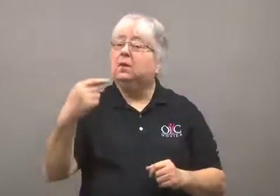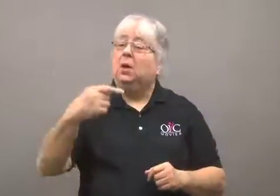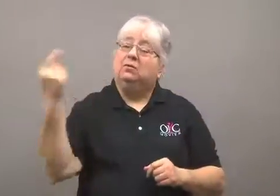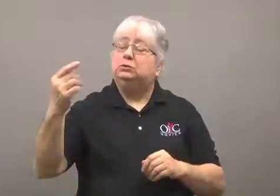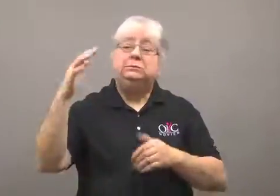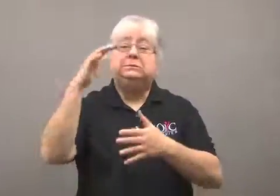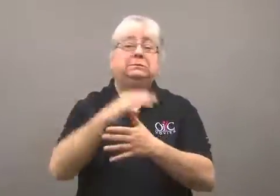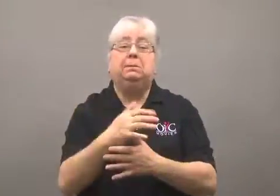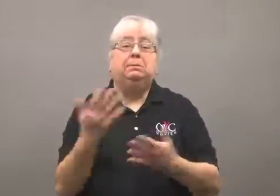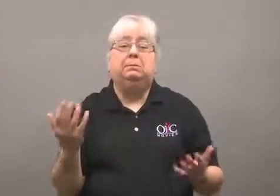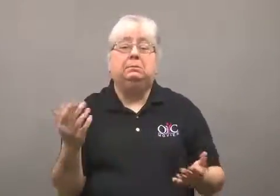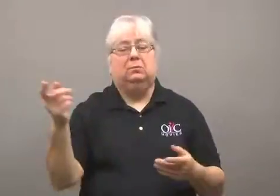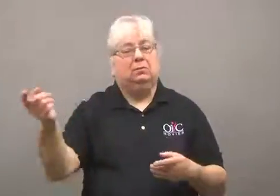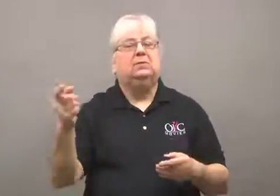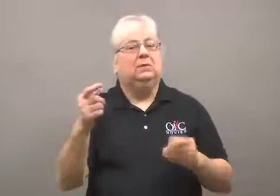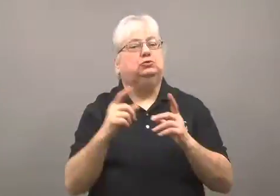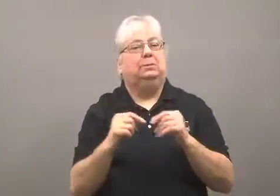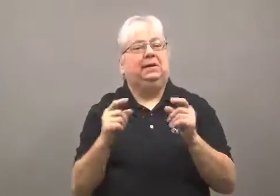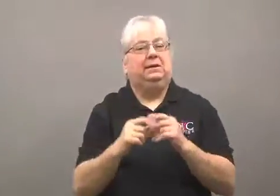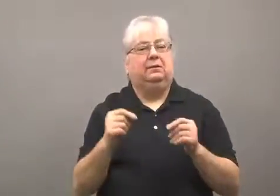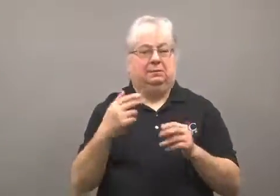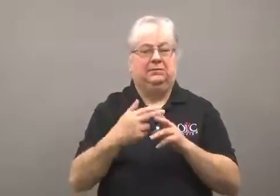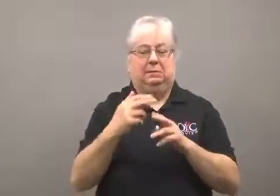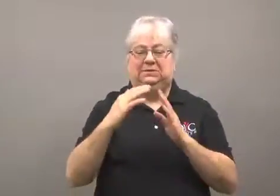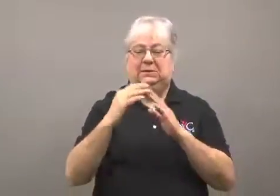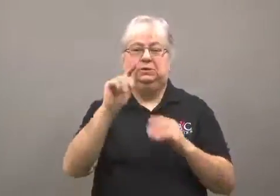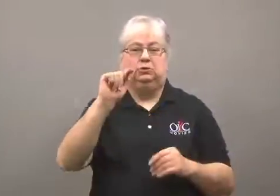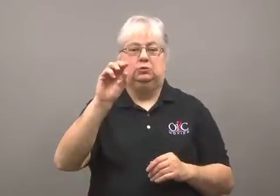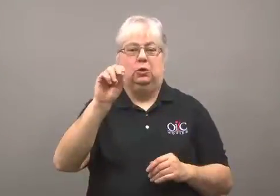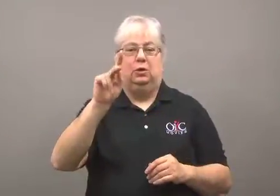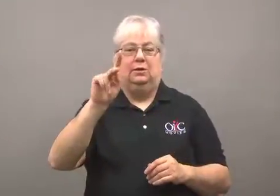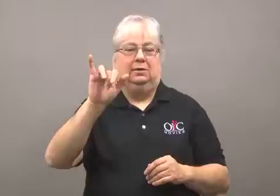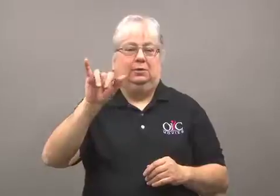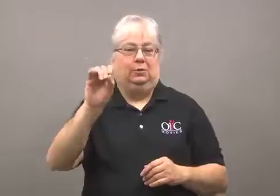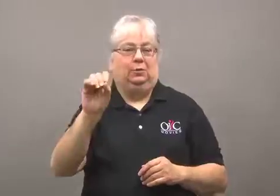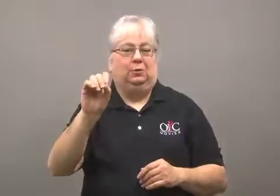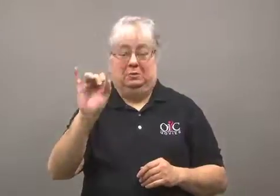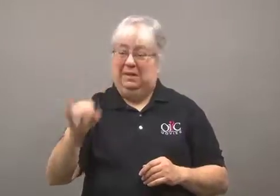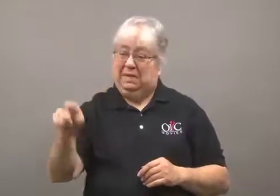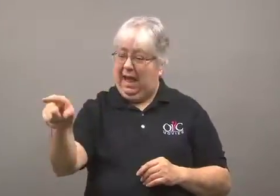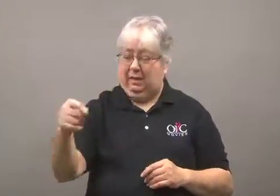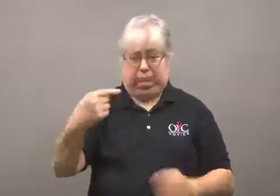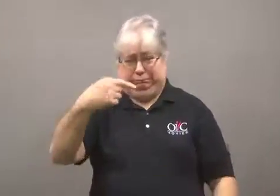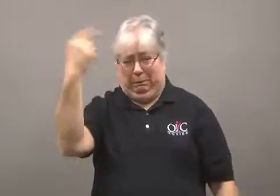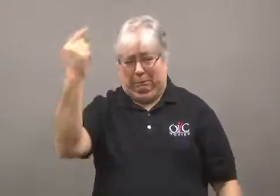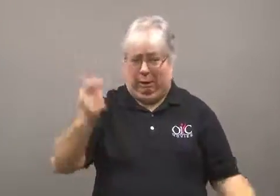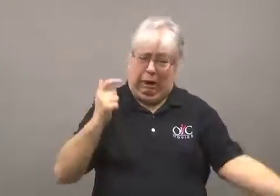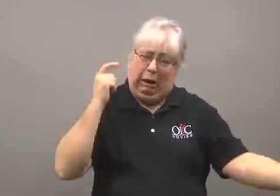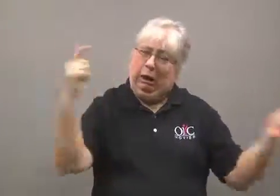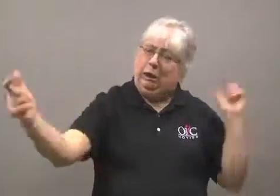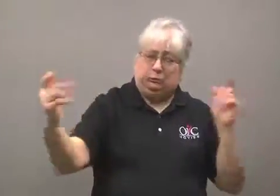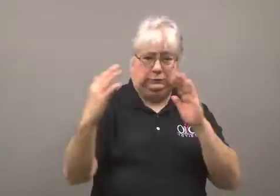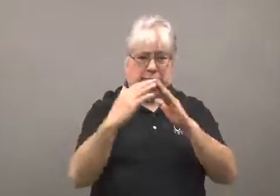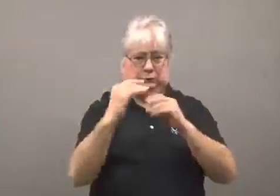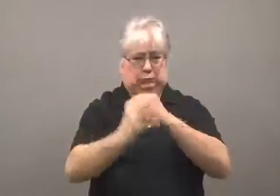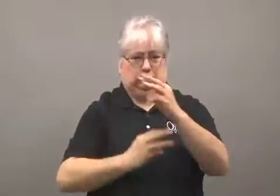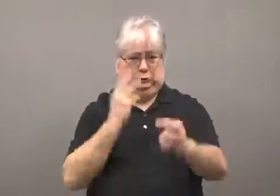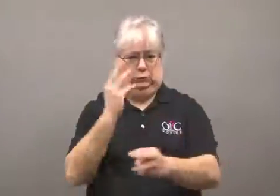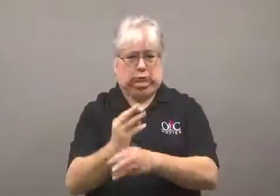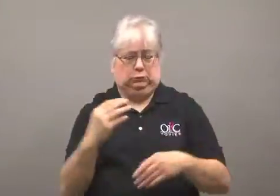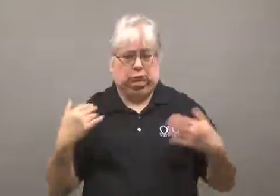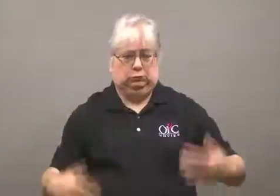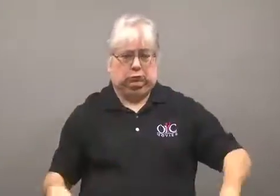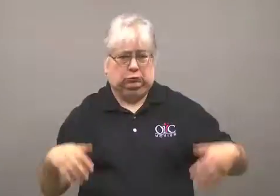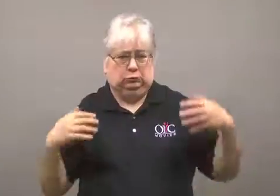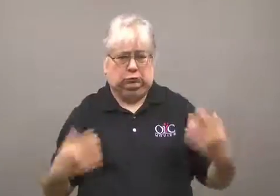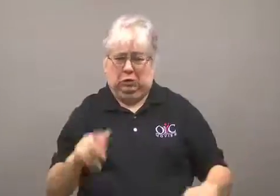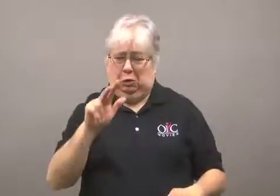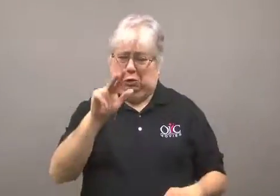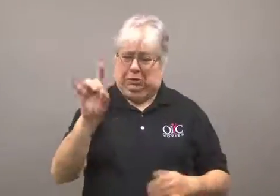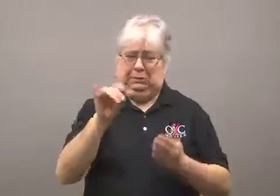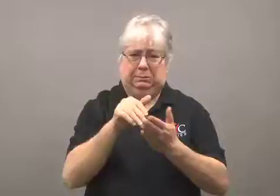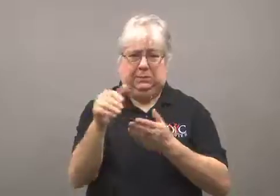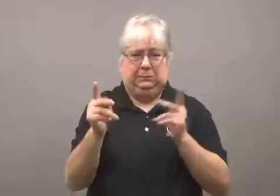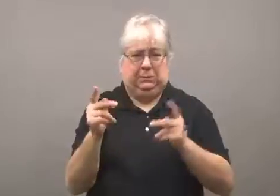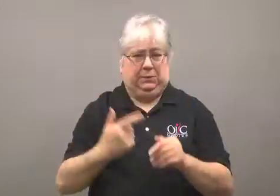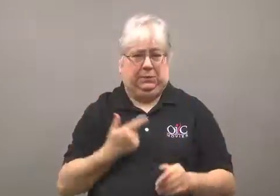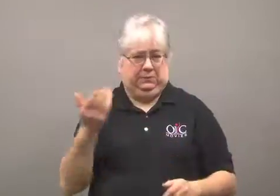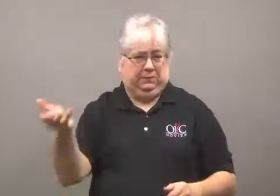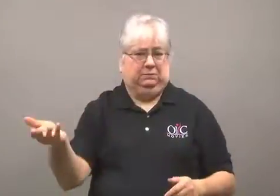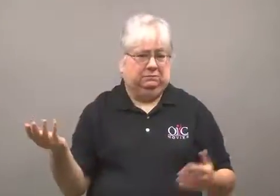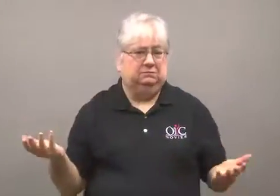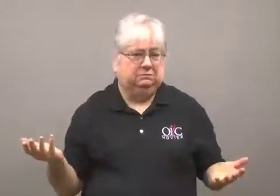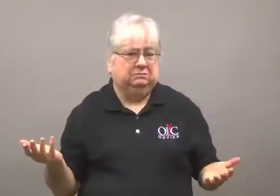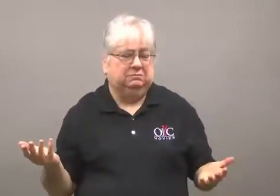Number one on the list was Tokyo, Japan.